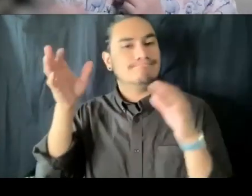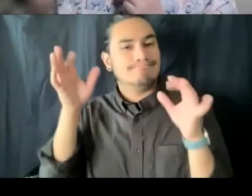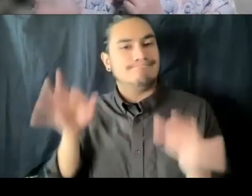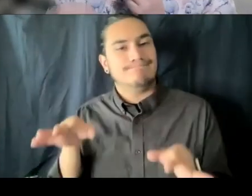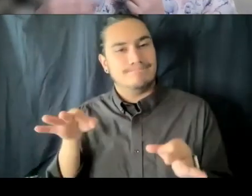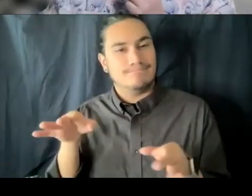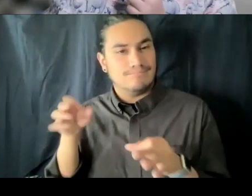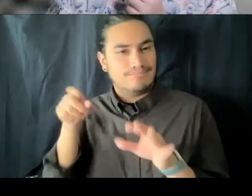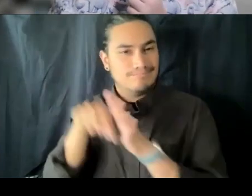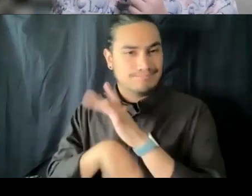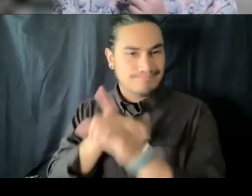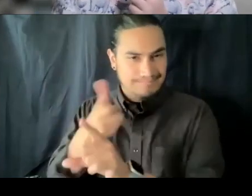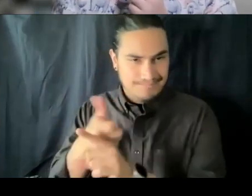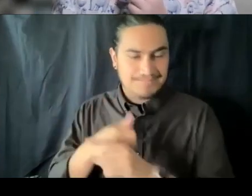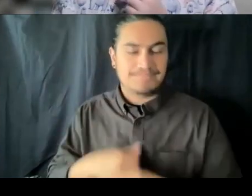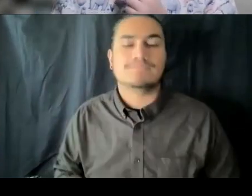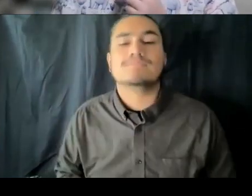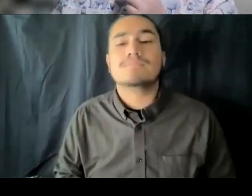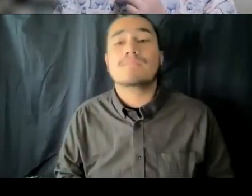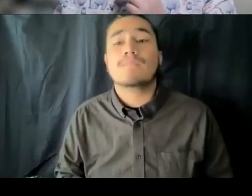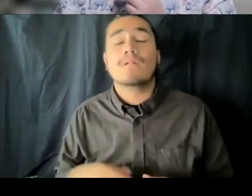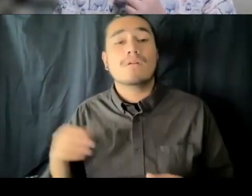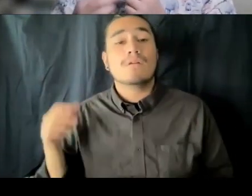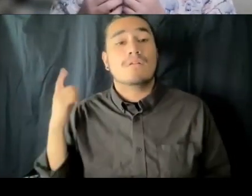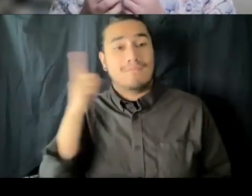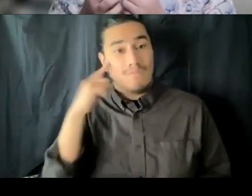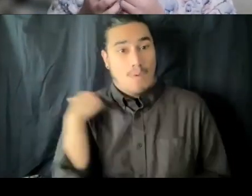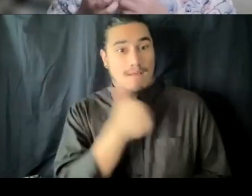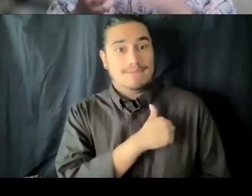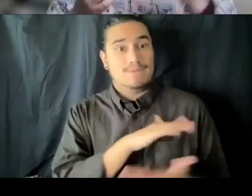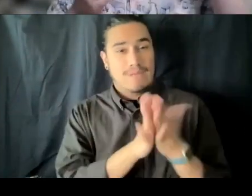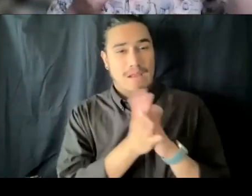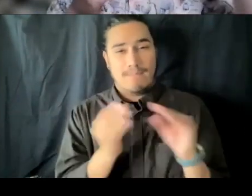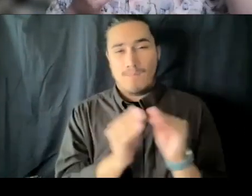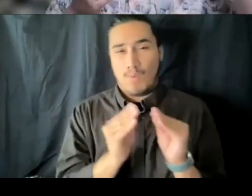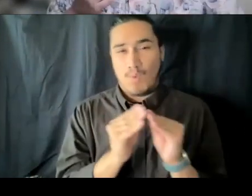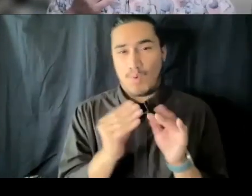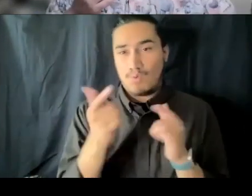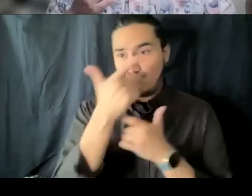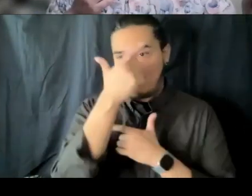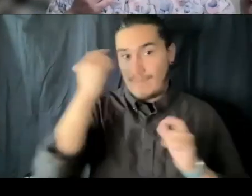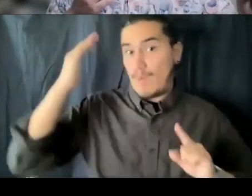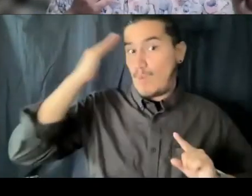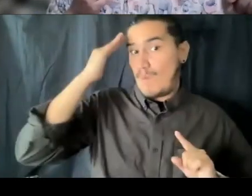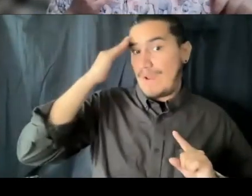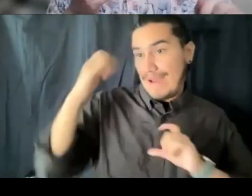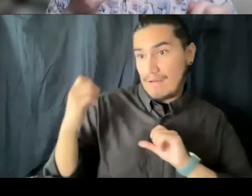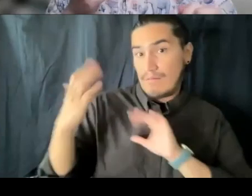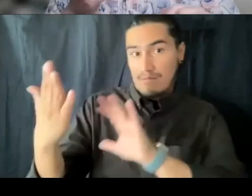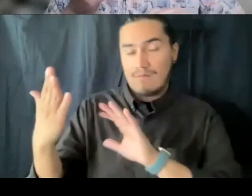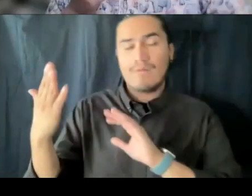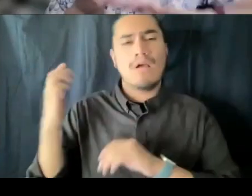And being trauma-informed means that we think about our services